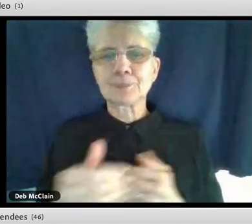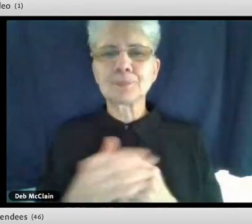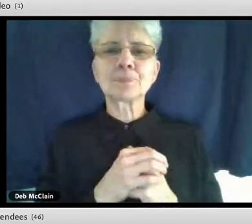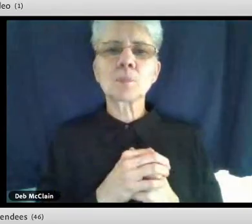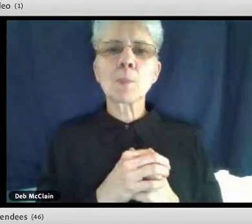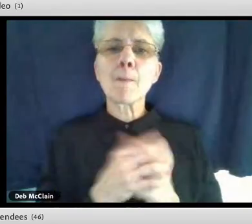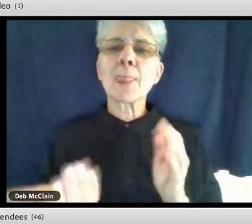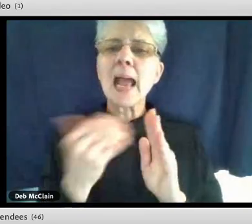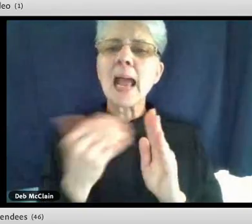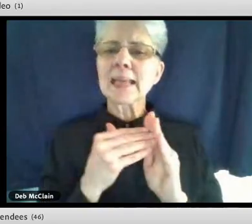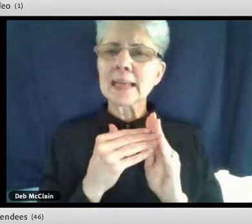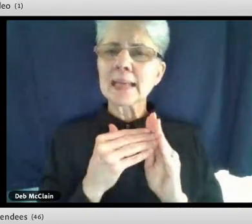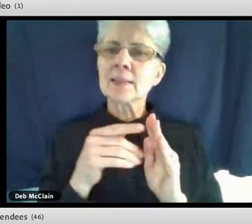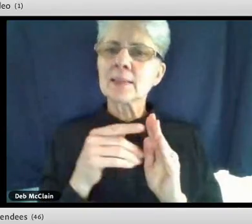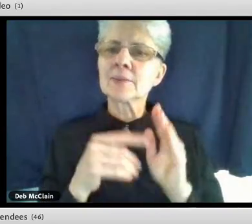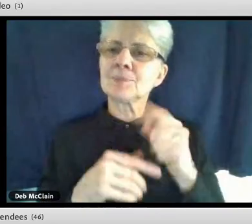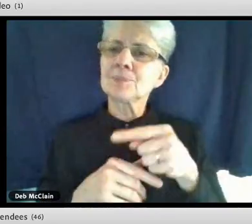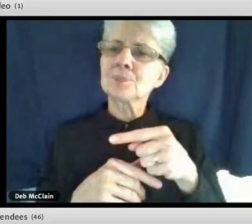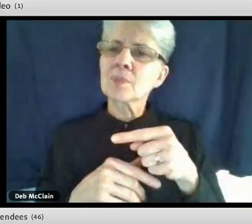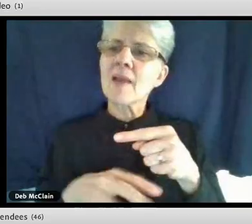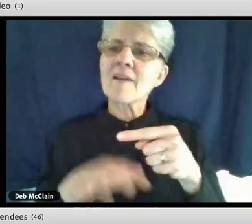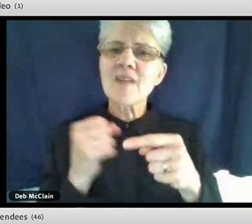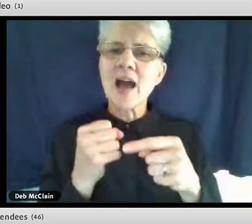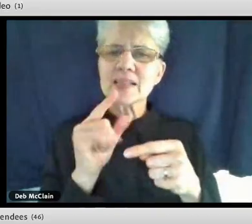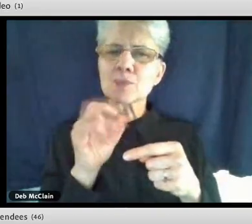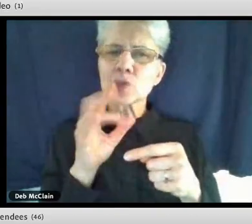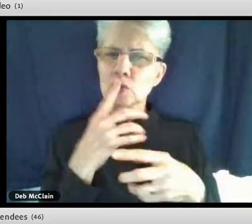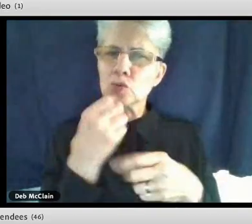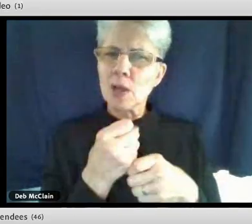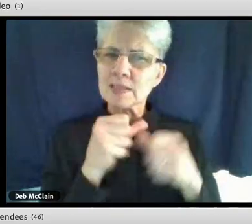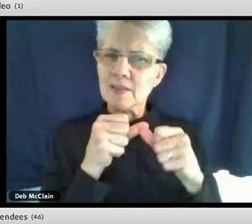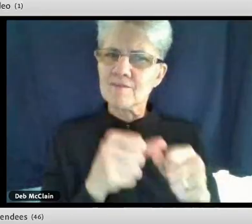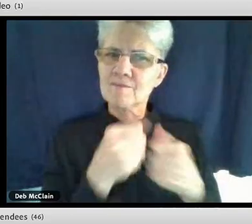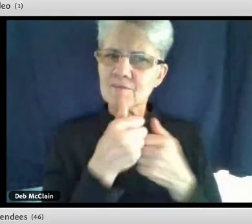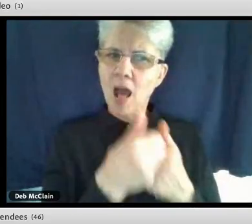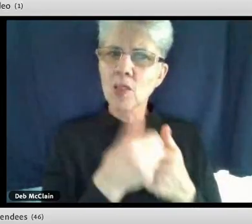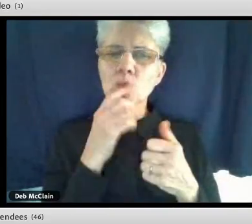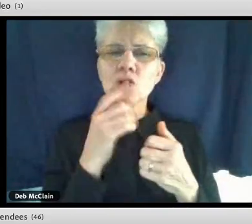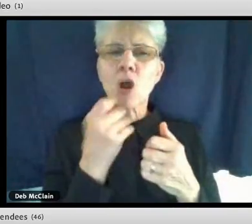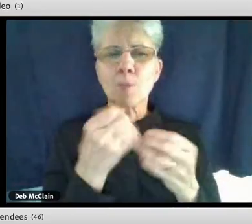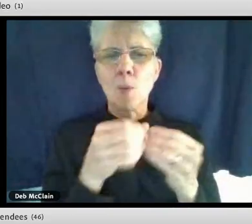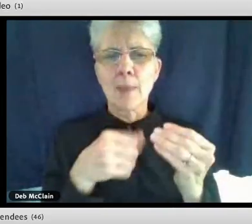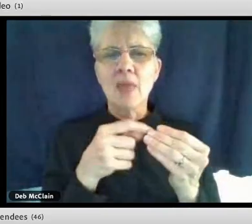and we'll talk a little bit more about that later. The challenge is trying to determine which information is accurate,